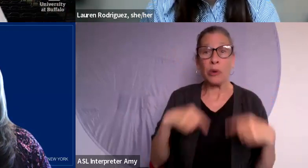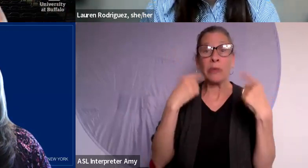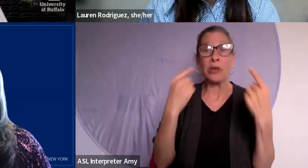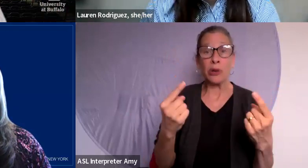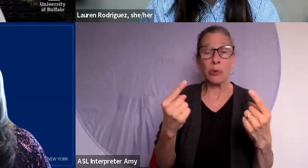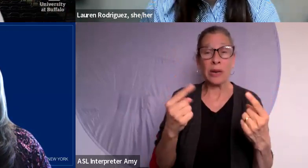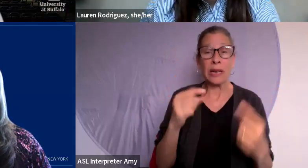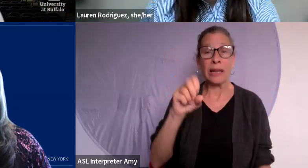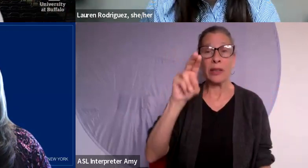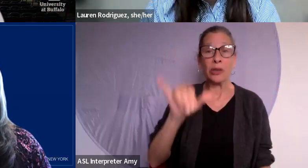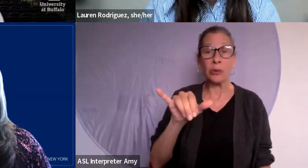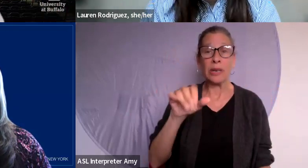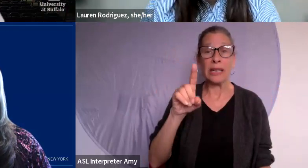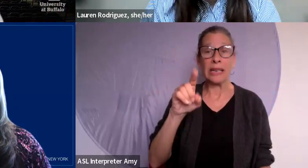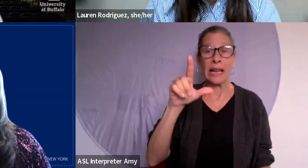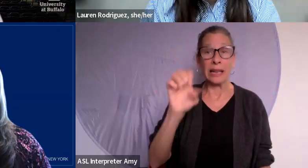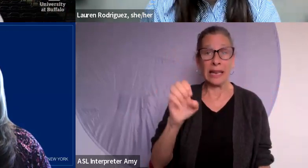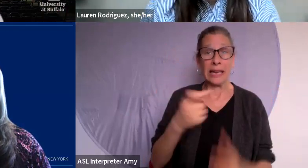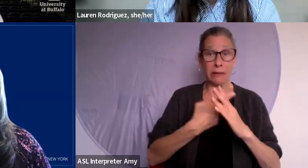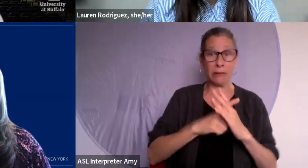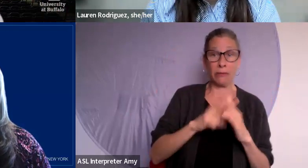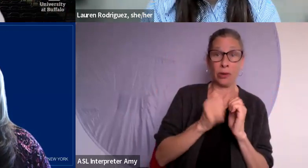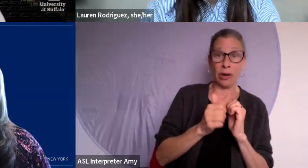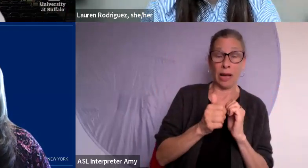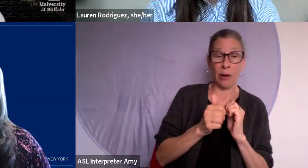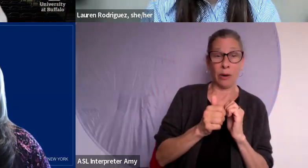SUNY DLE. And let me start off by saying that we are using